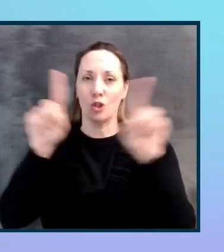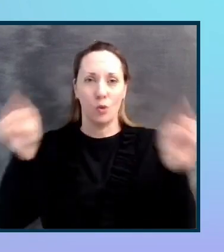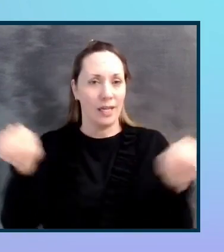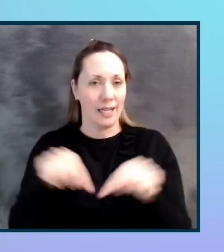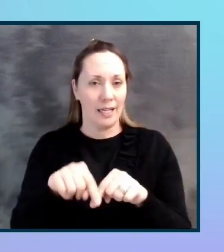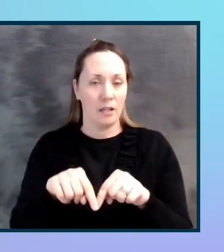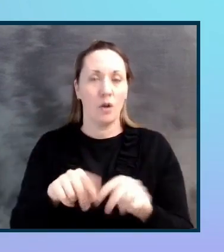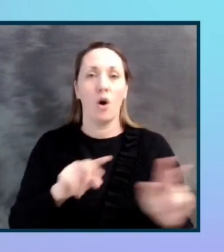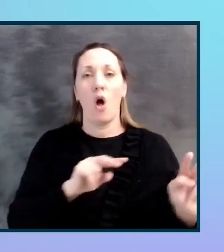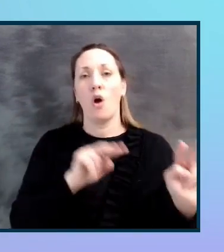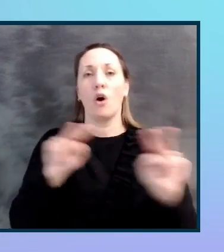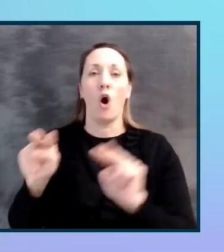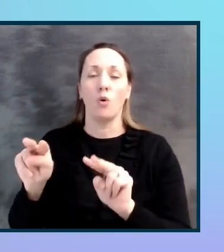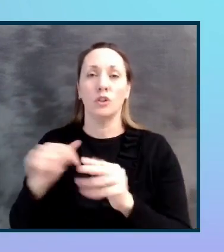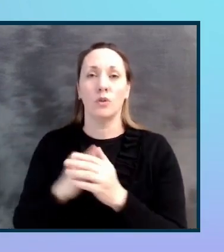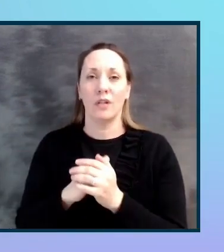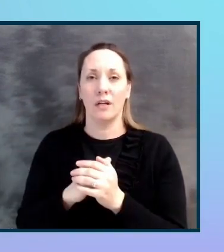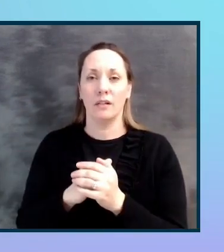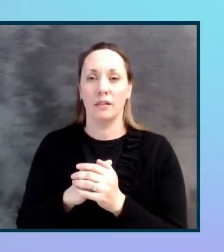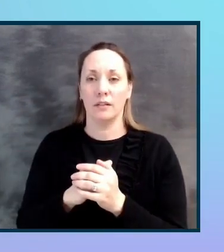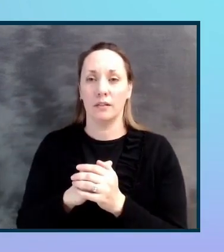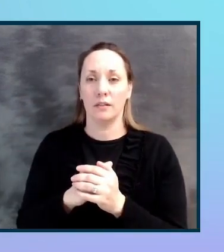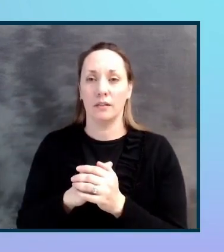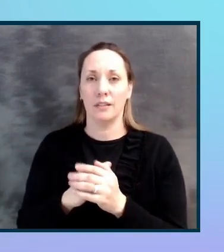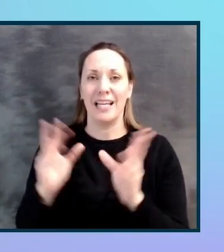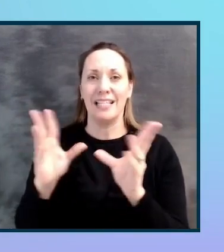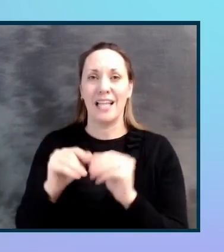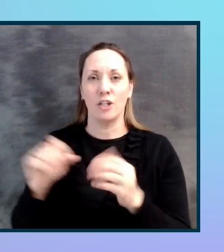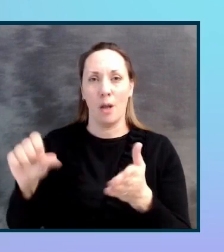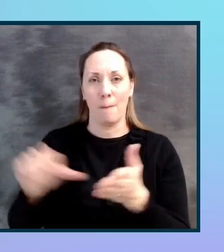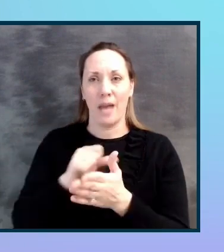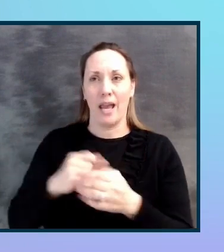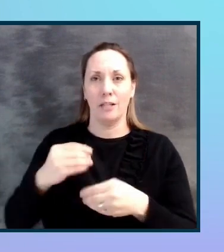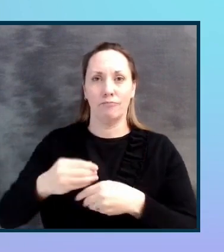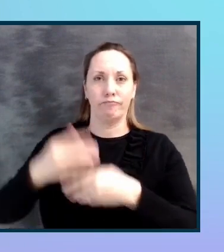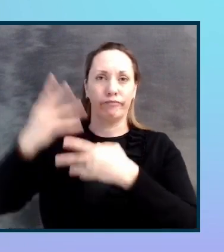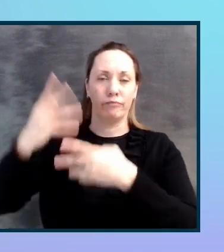go to the session page to get Mark's contact information.